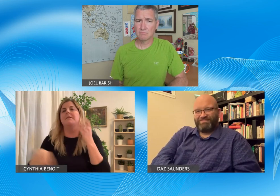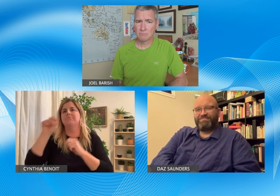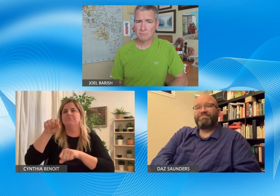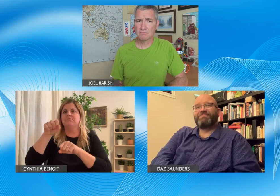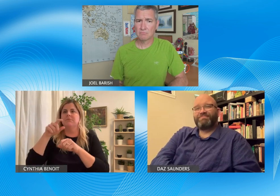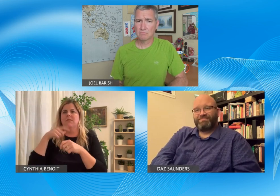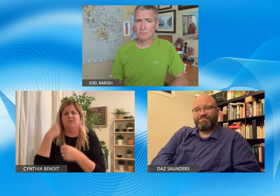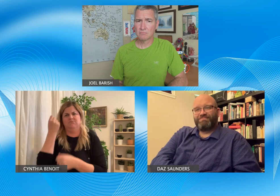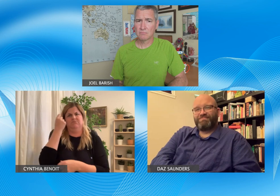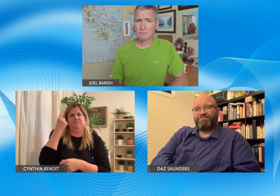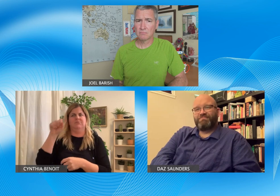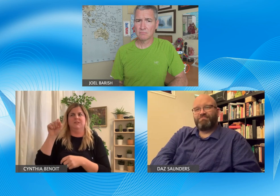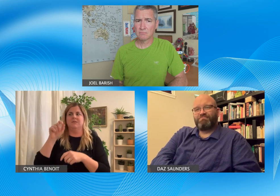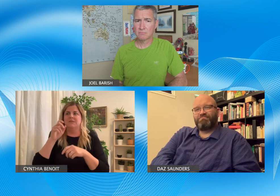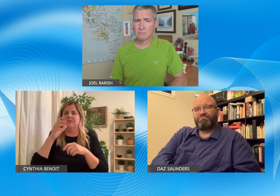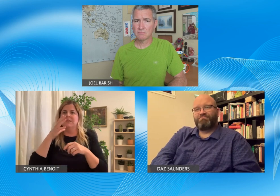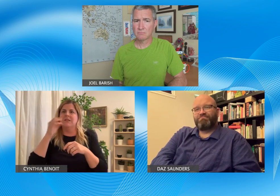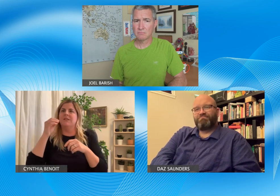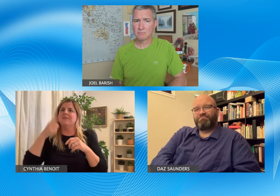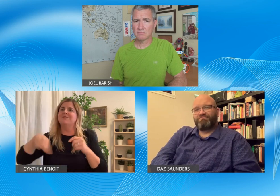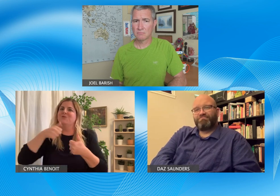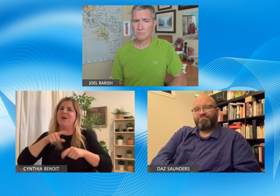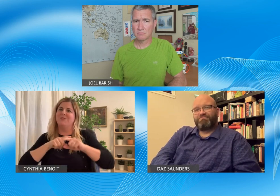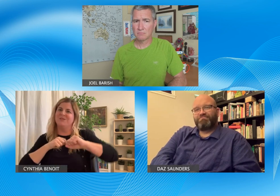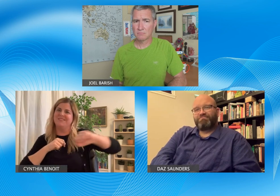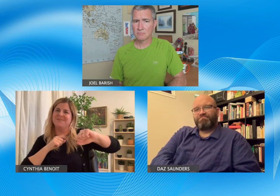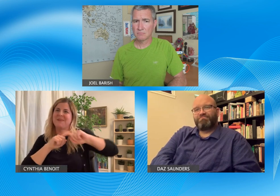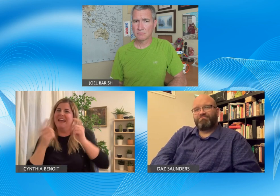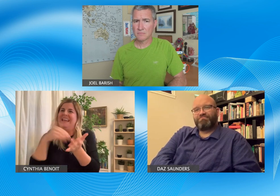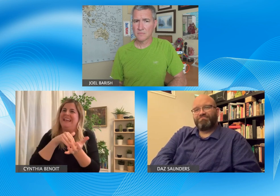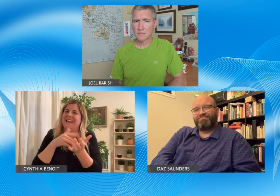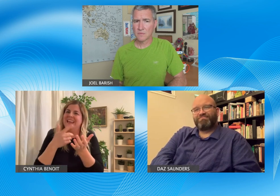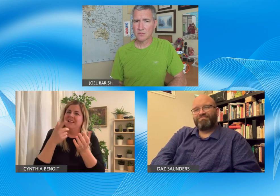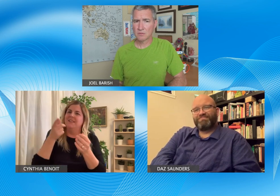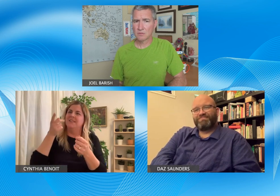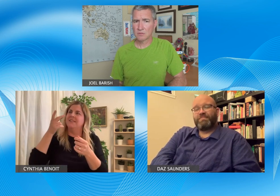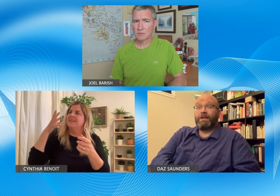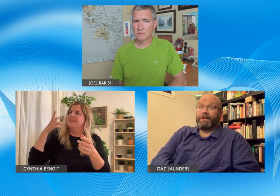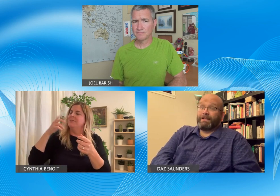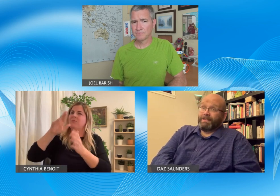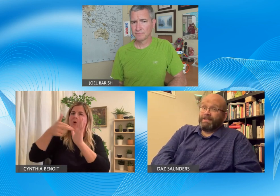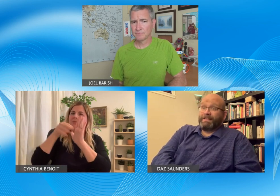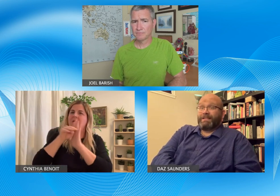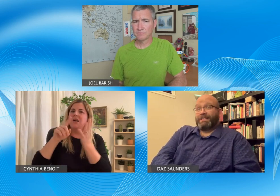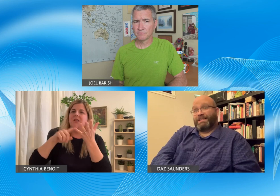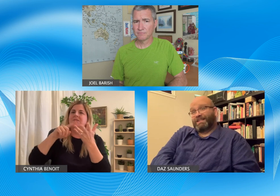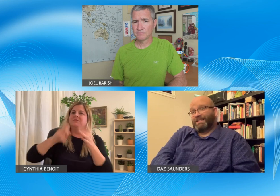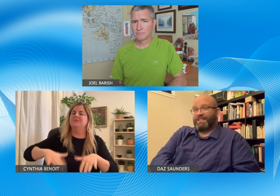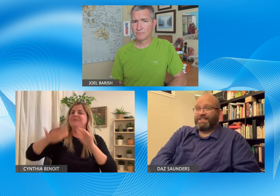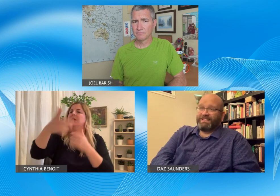It does happen sometimes and it’s pretty understandable. There is natural resistance but again like we mentioned students form Deaf schools interacting with each other and the role models